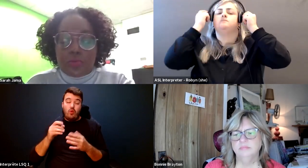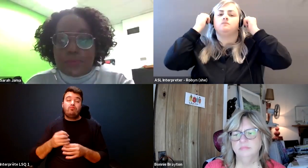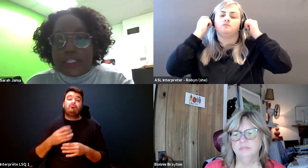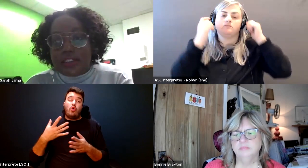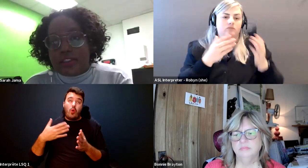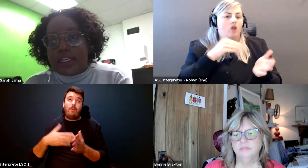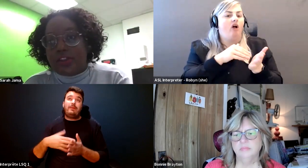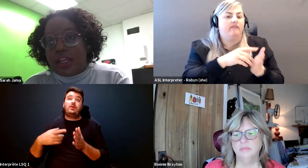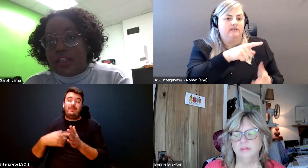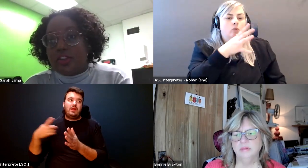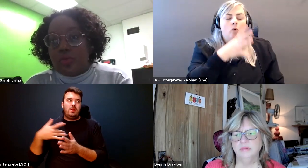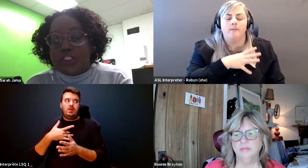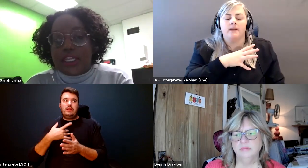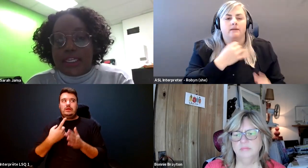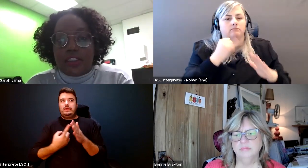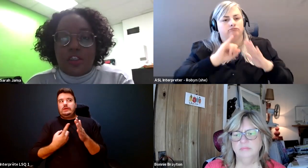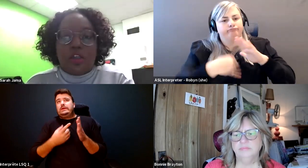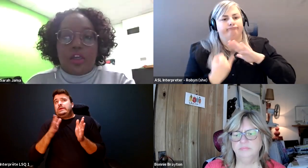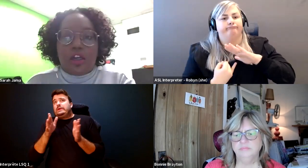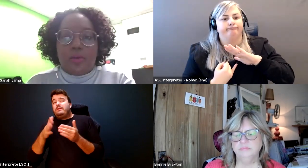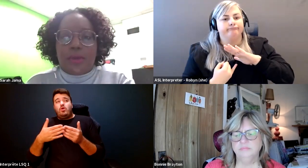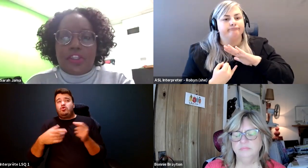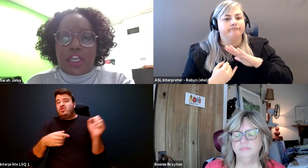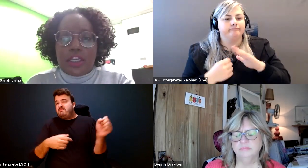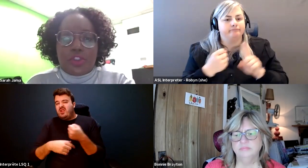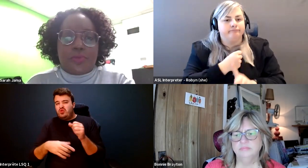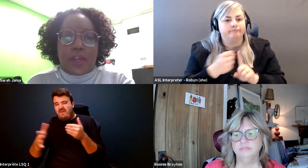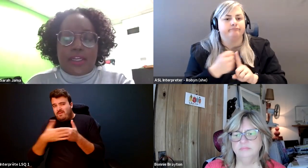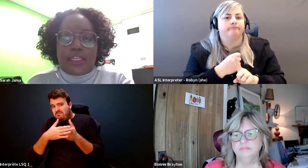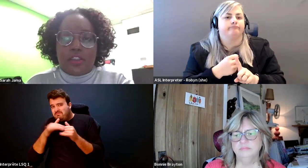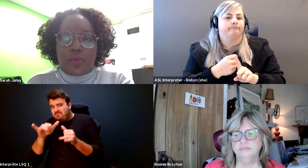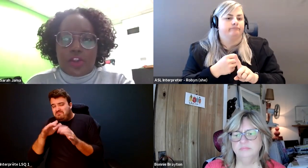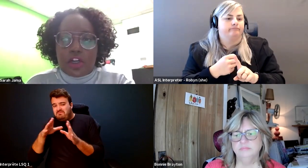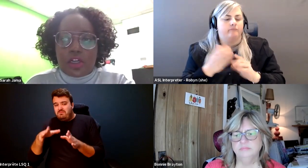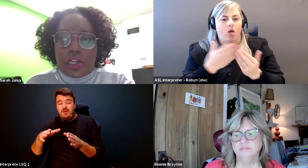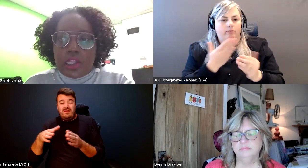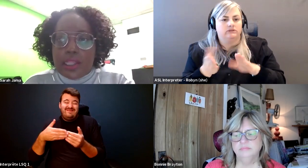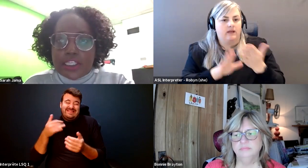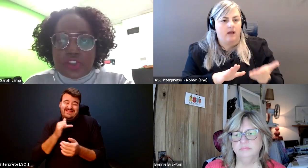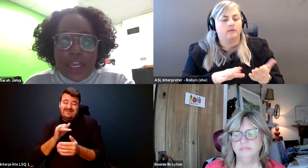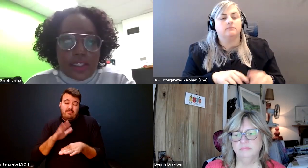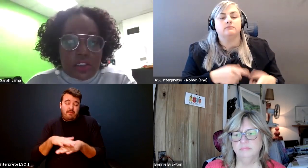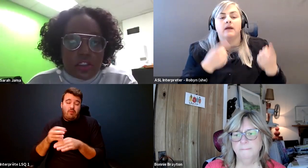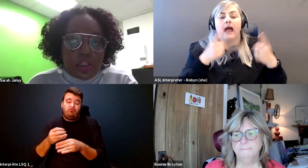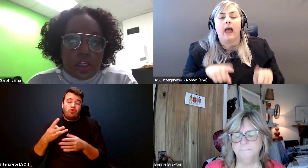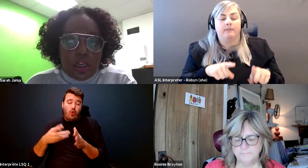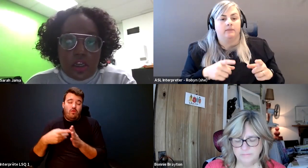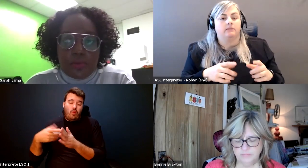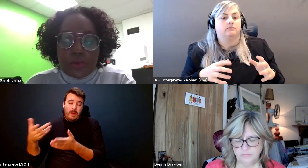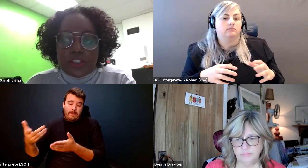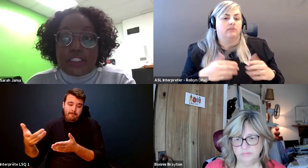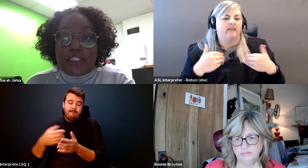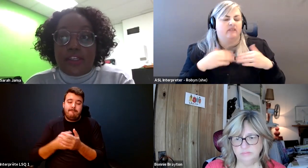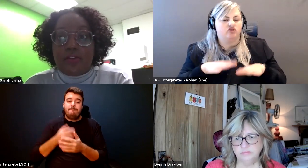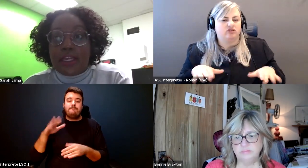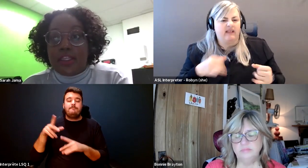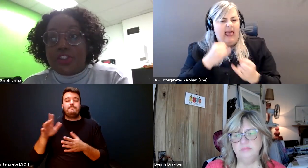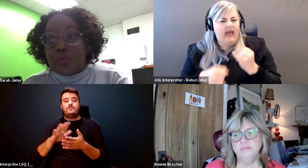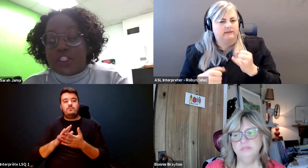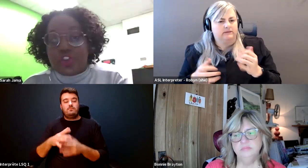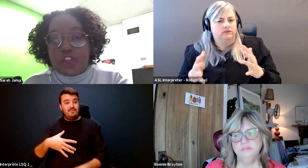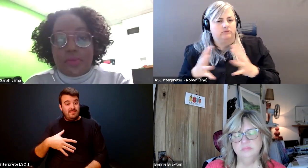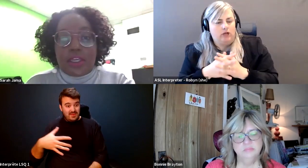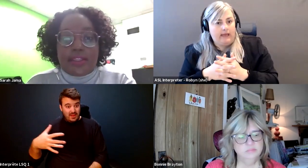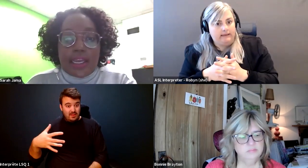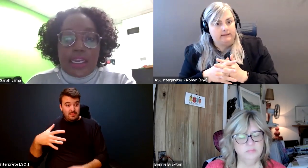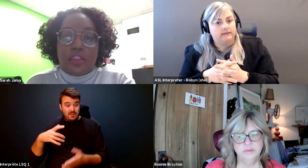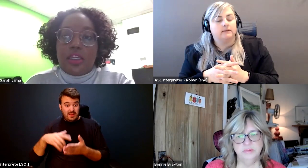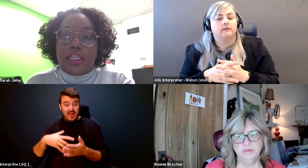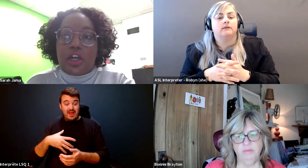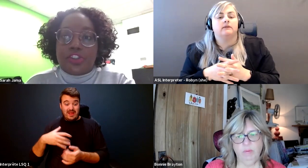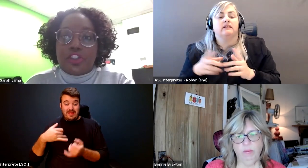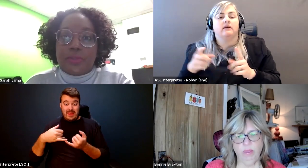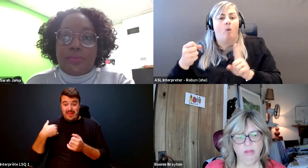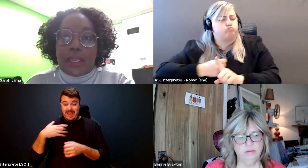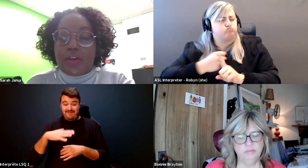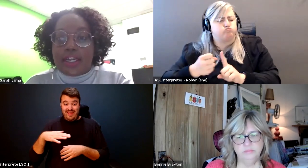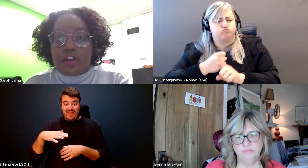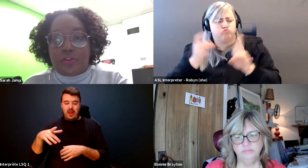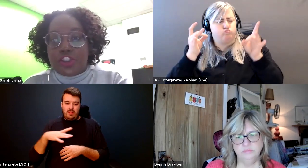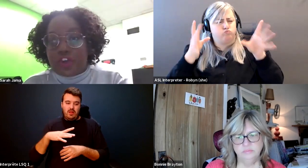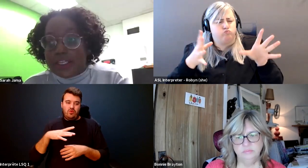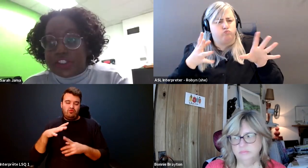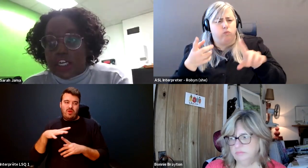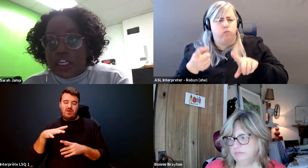Sarah Jama: Almost beat you to death and almost died, by the time she was pregnant with her last child, there was an incident of violence, so extreme that a concert to be bedridden that her first trimester.